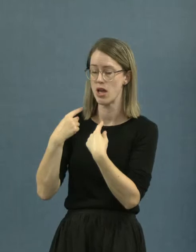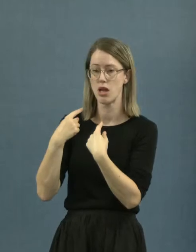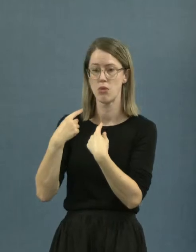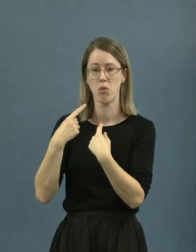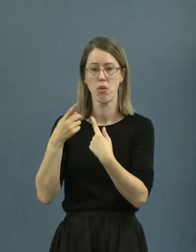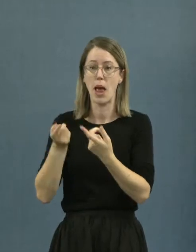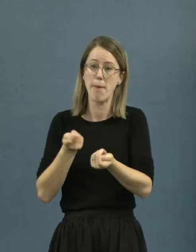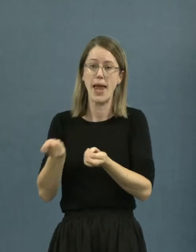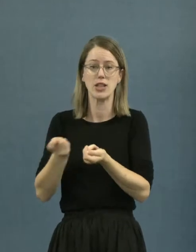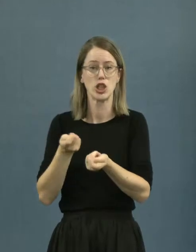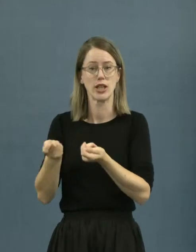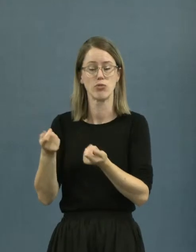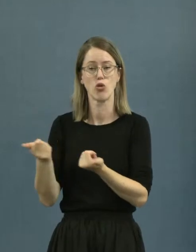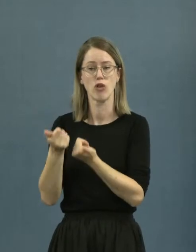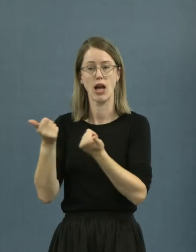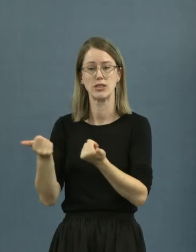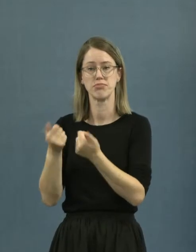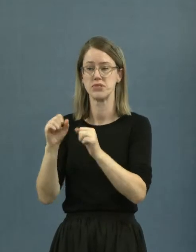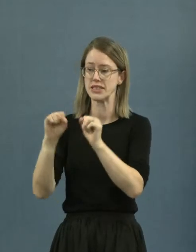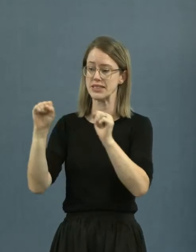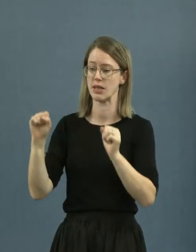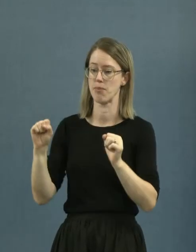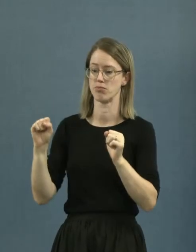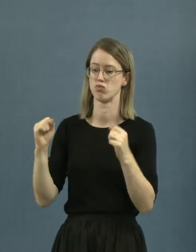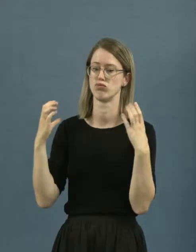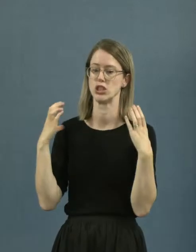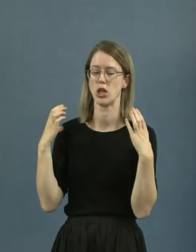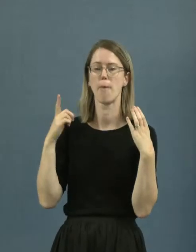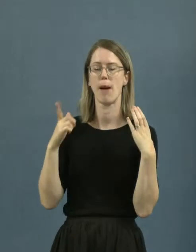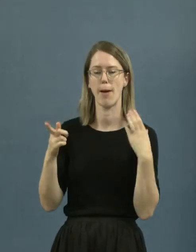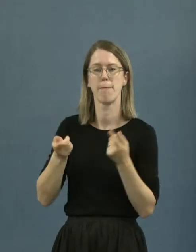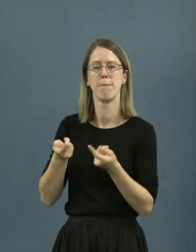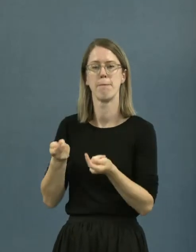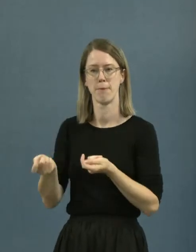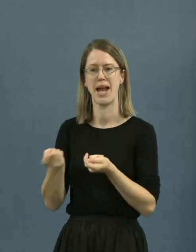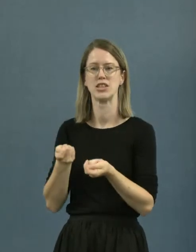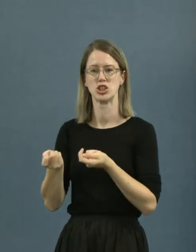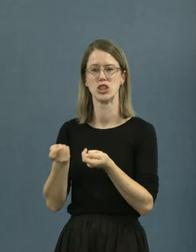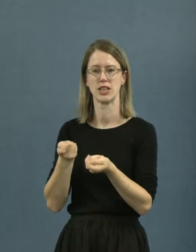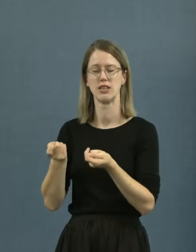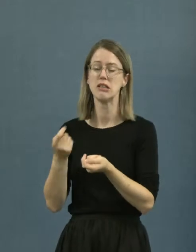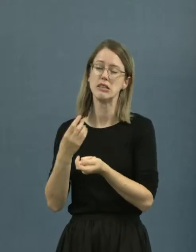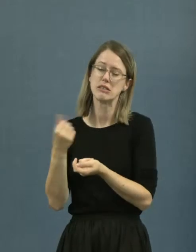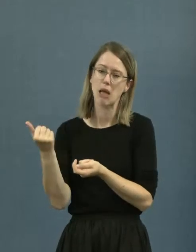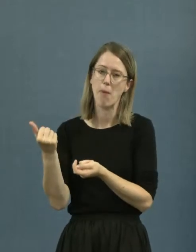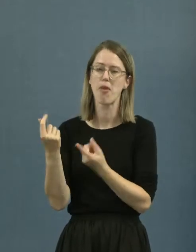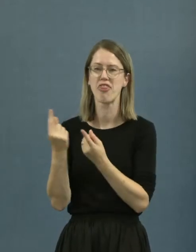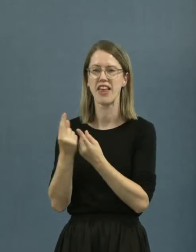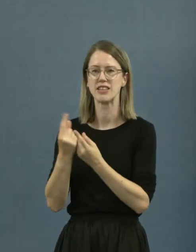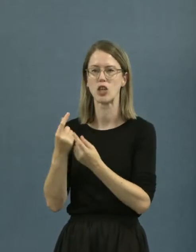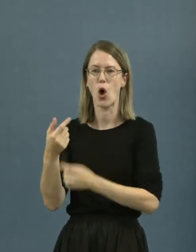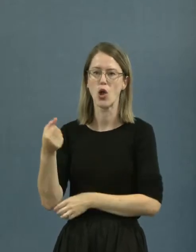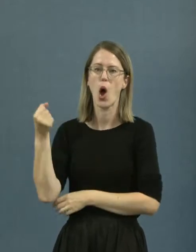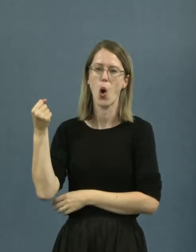they're dealing with it. The system is stretched, but they've had to defer a few